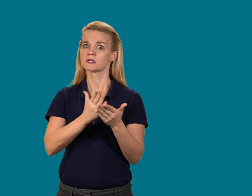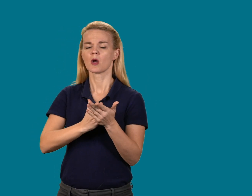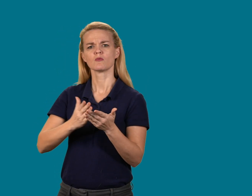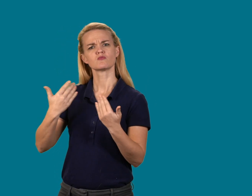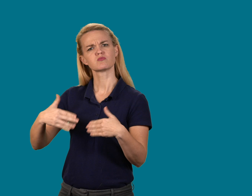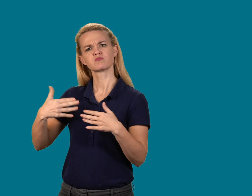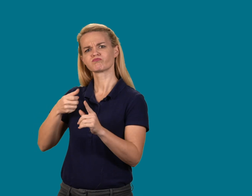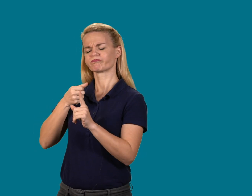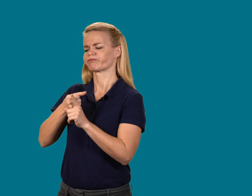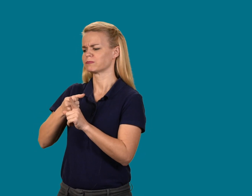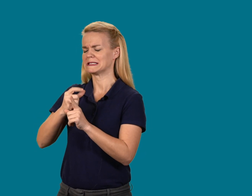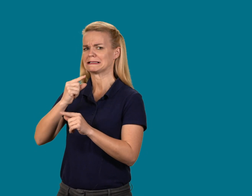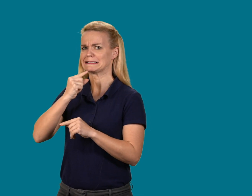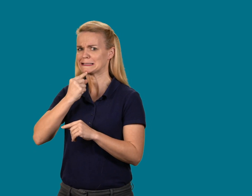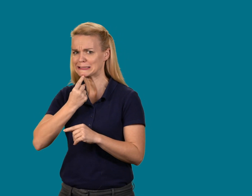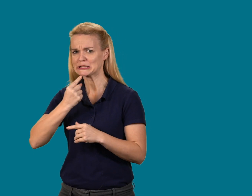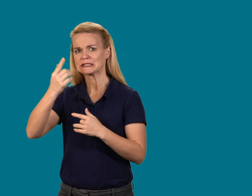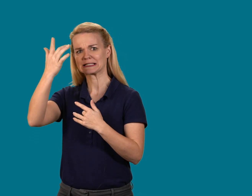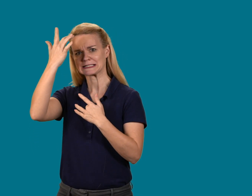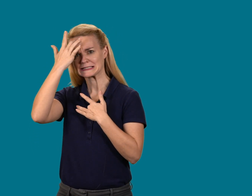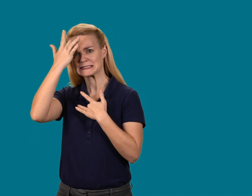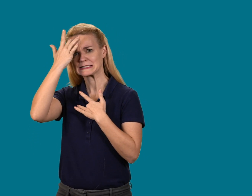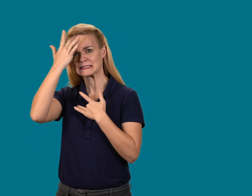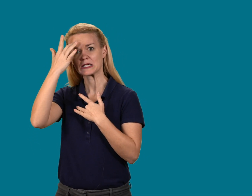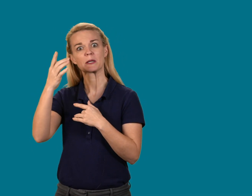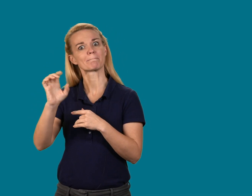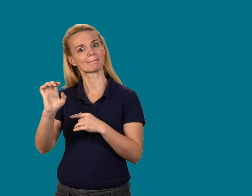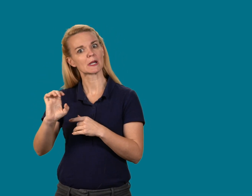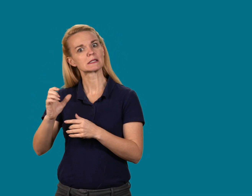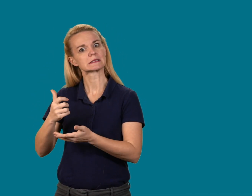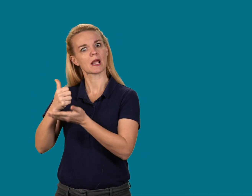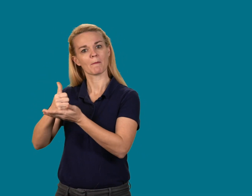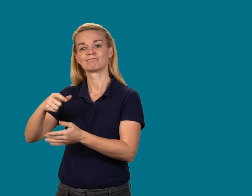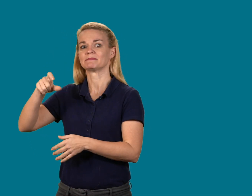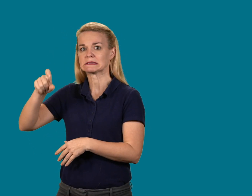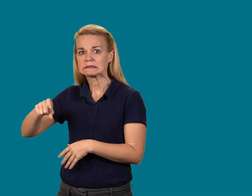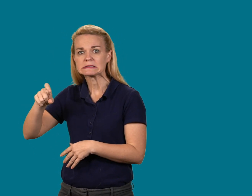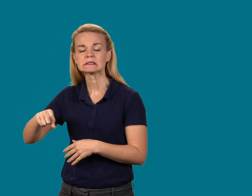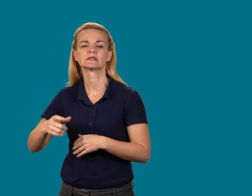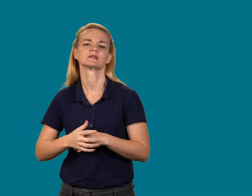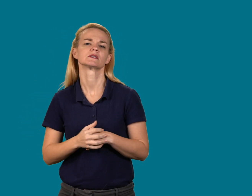Other people become very sick and need emergency help.